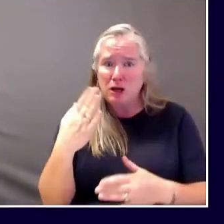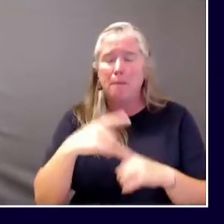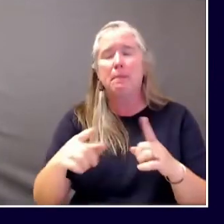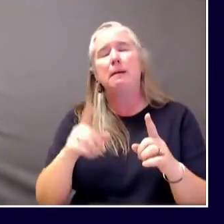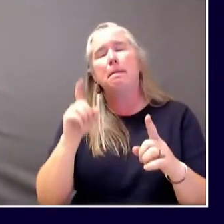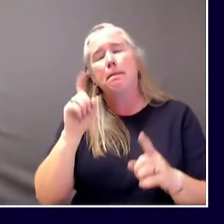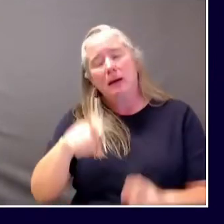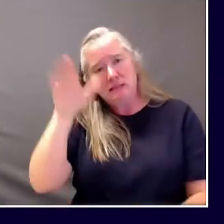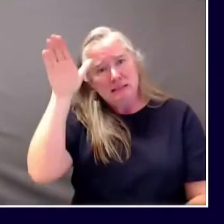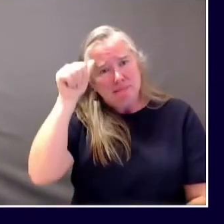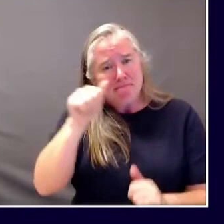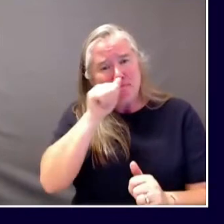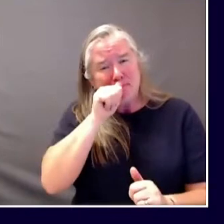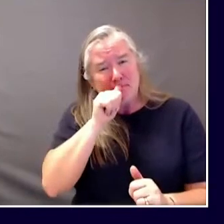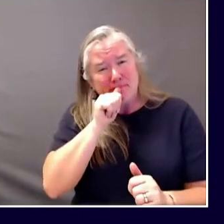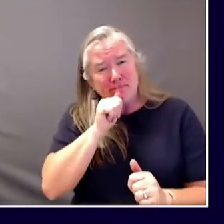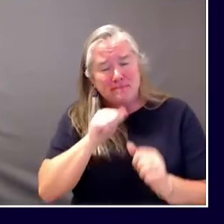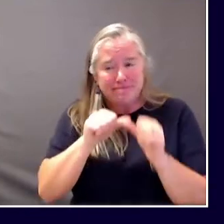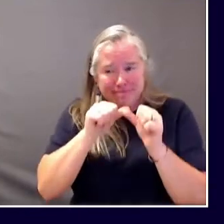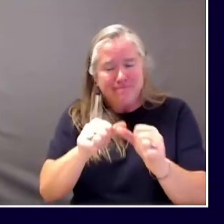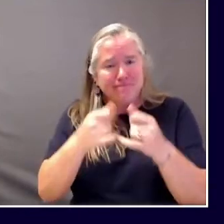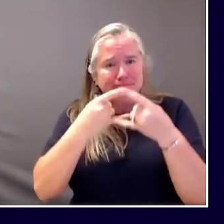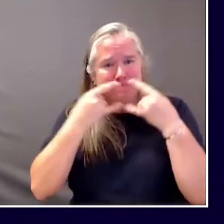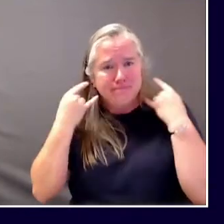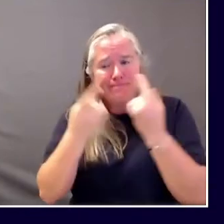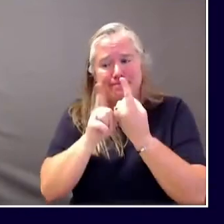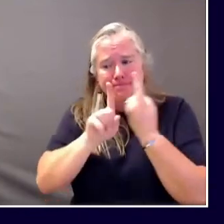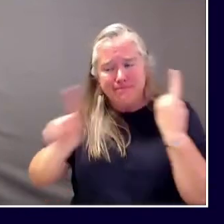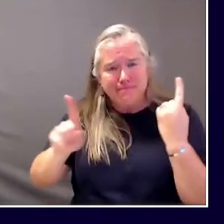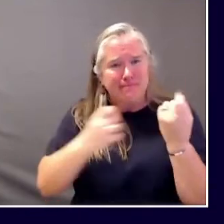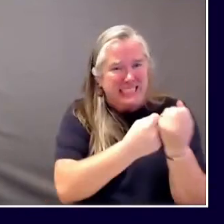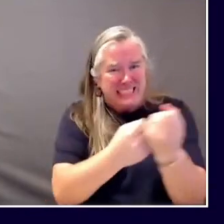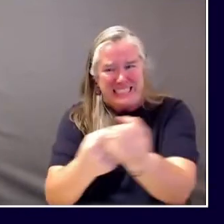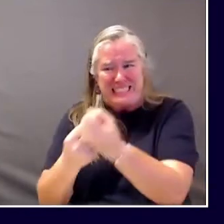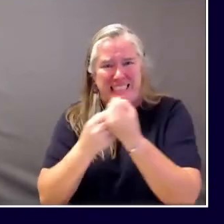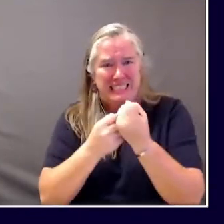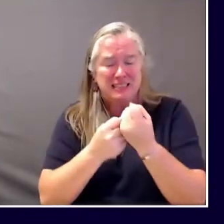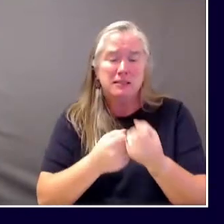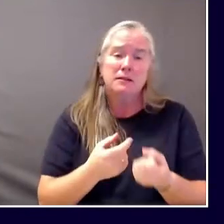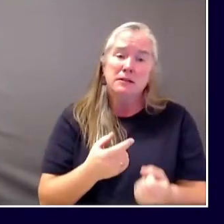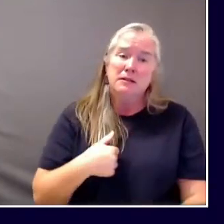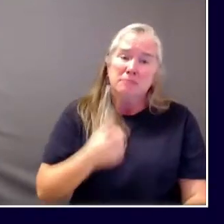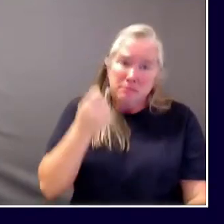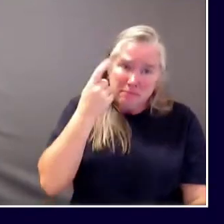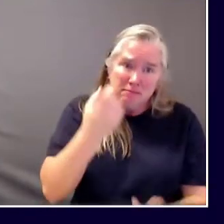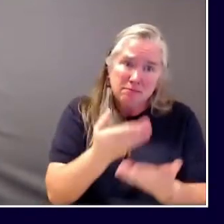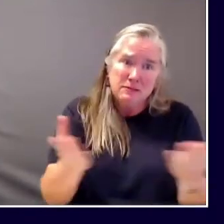got to stick together